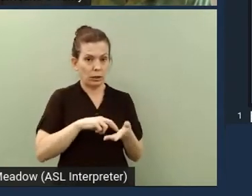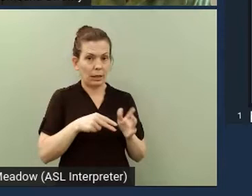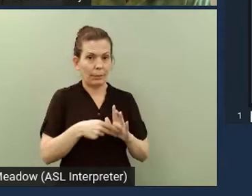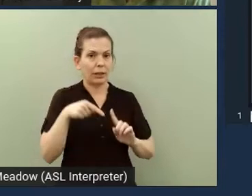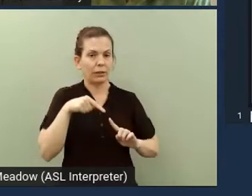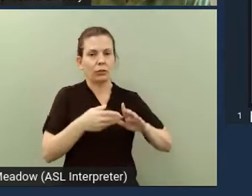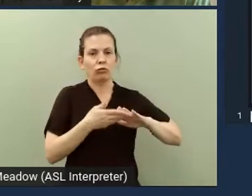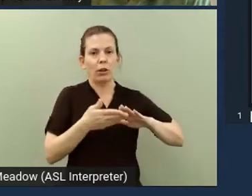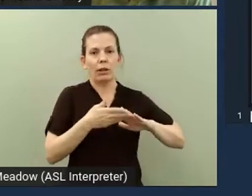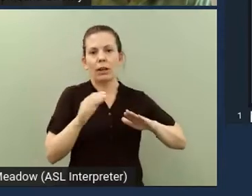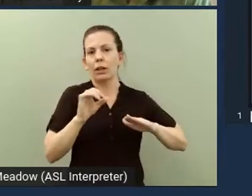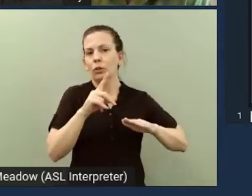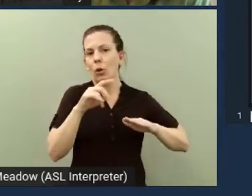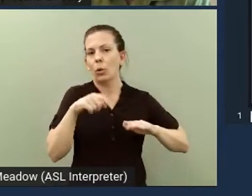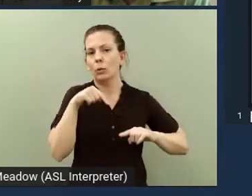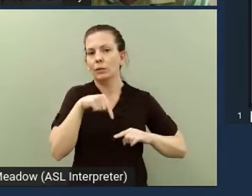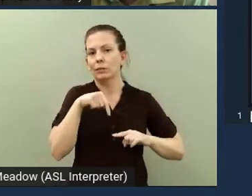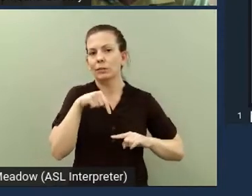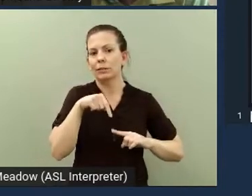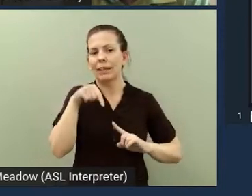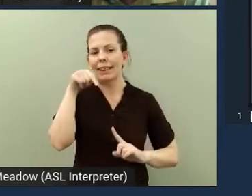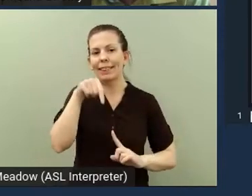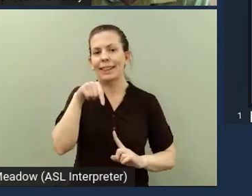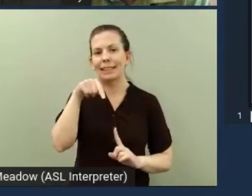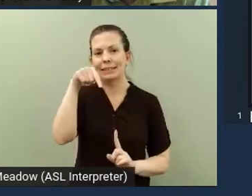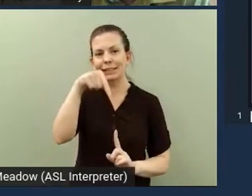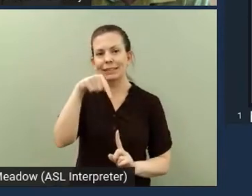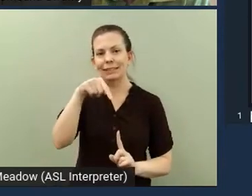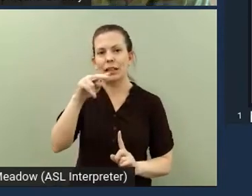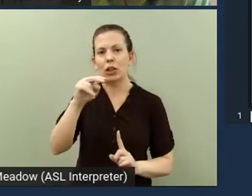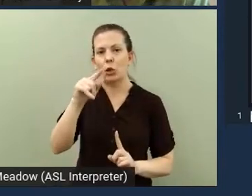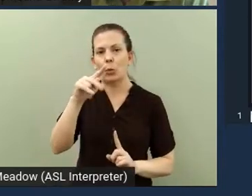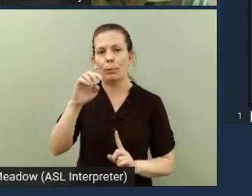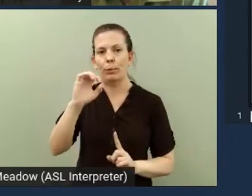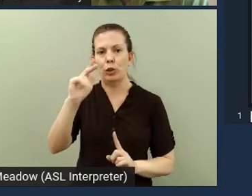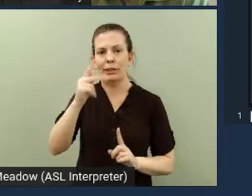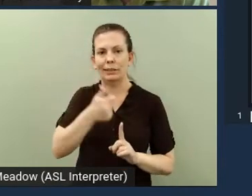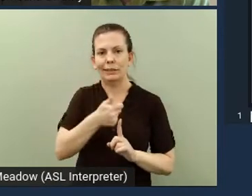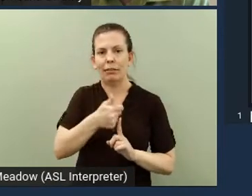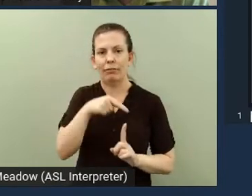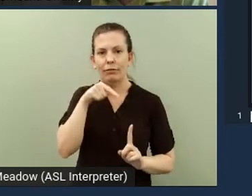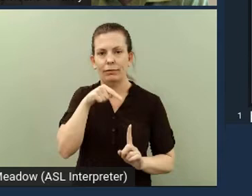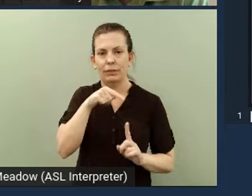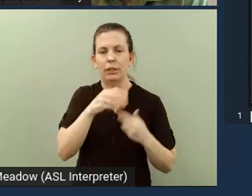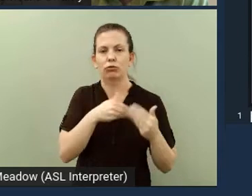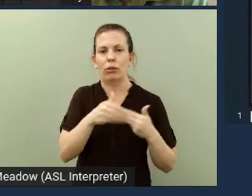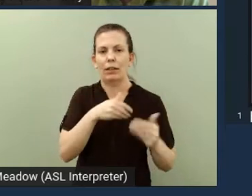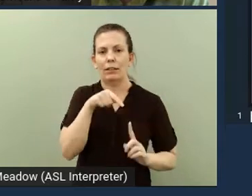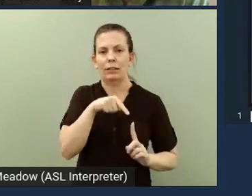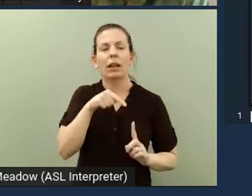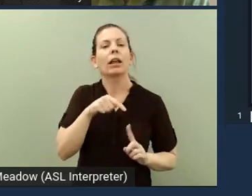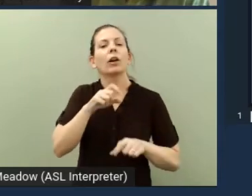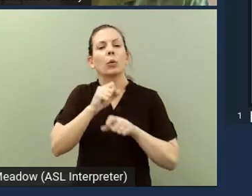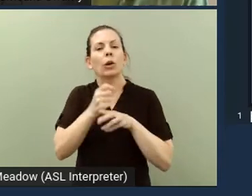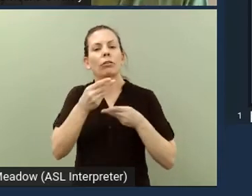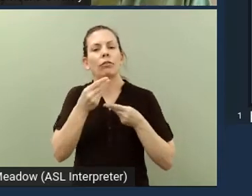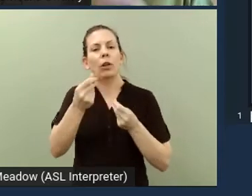the code is running in the context of this particular notebook itself. Right. - And that's the workflow simplification that I'm talking about.